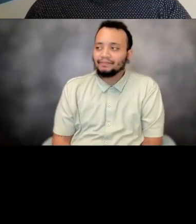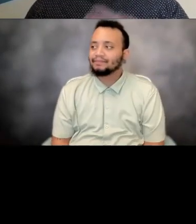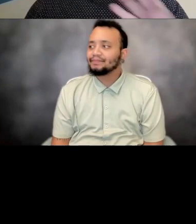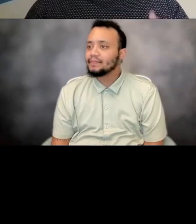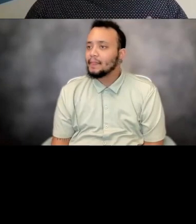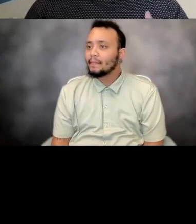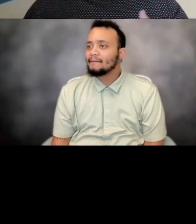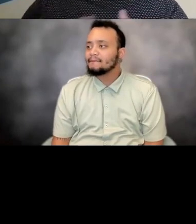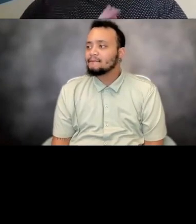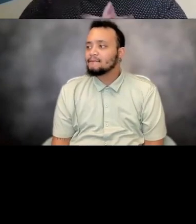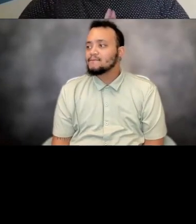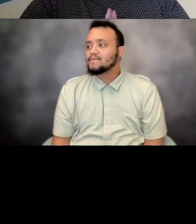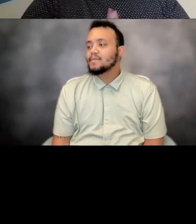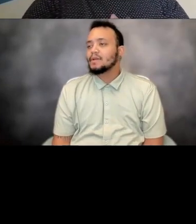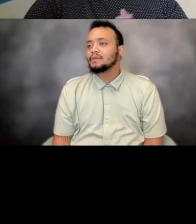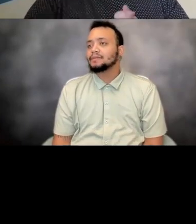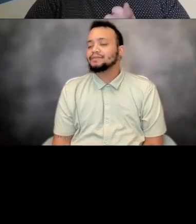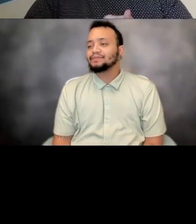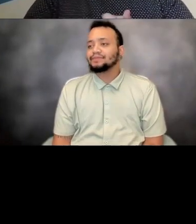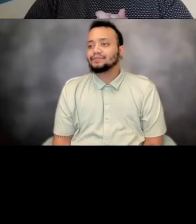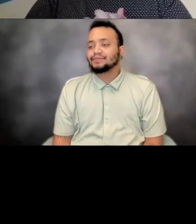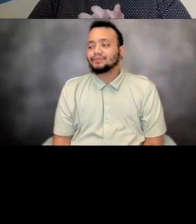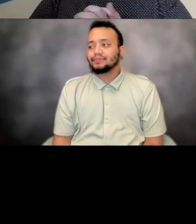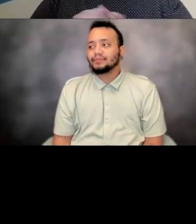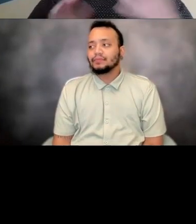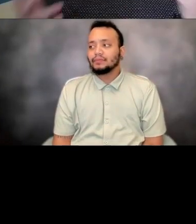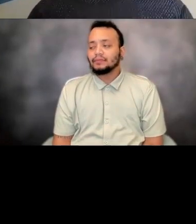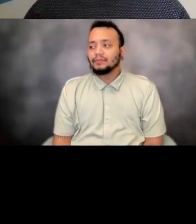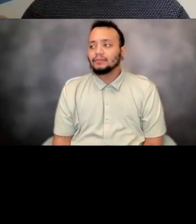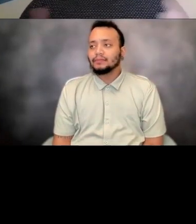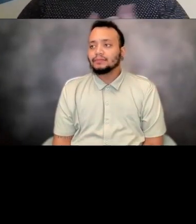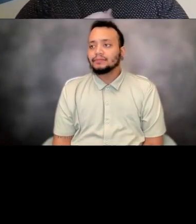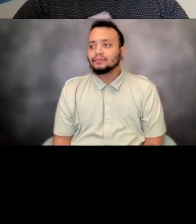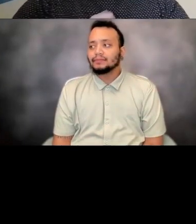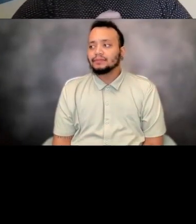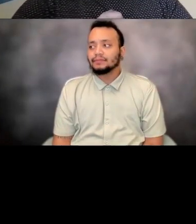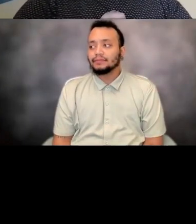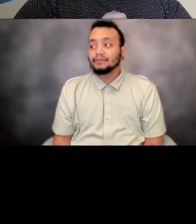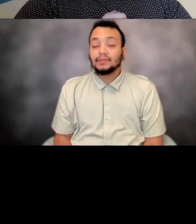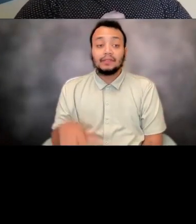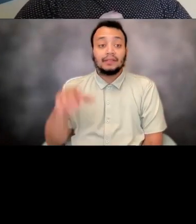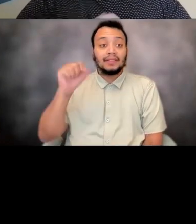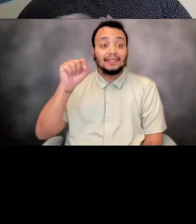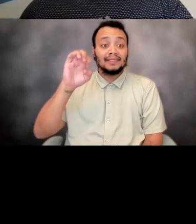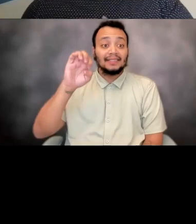Another example specifically from the sex worker session was,